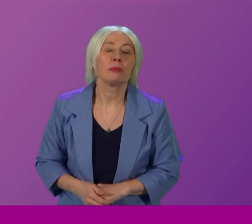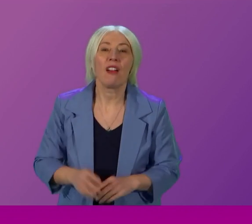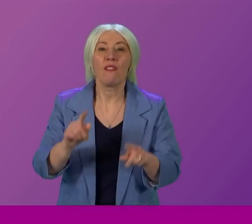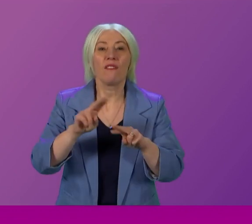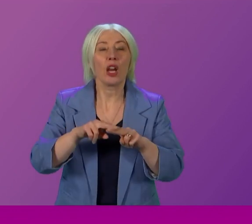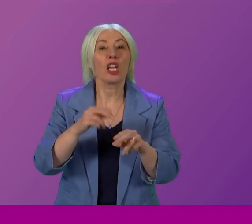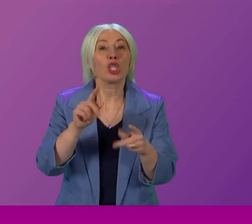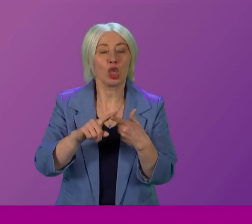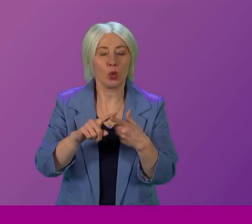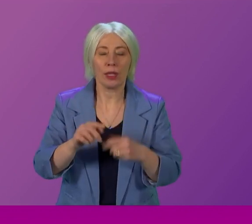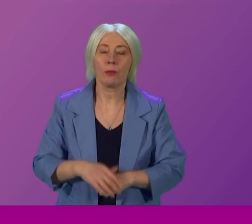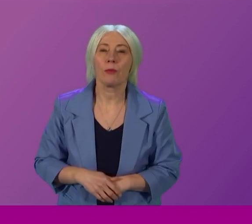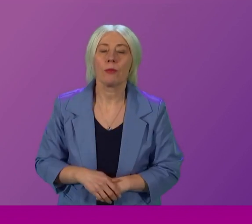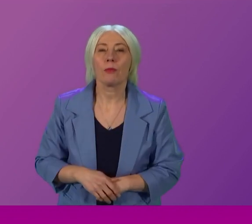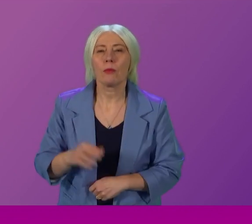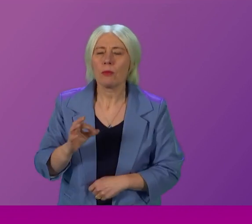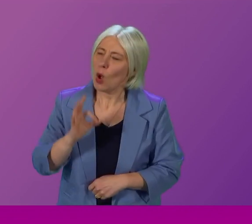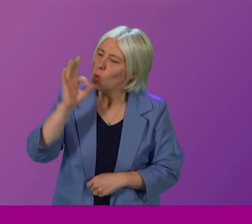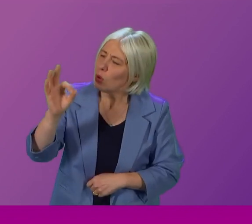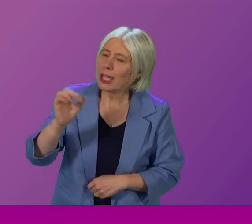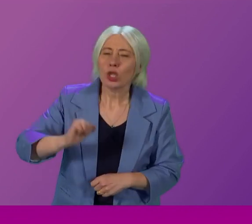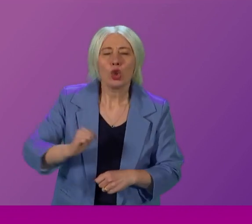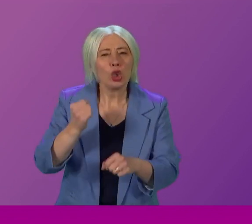To ask the First Minister what the Scottish Government’s response is to